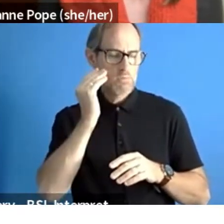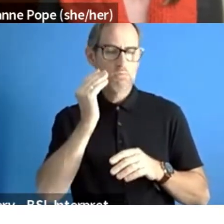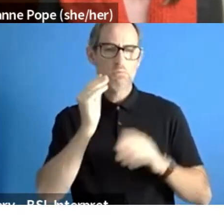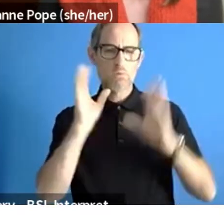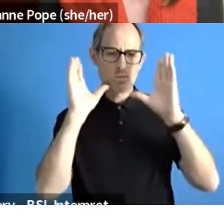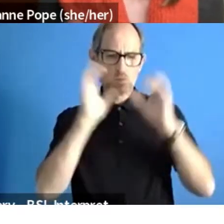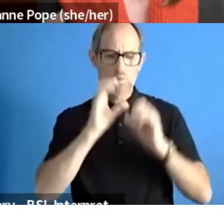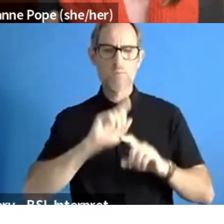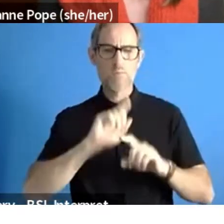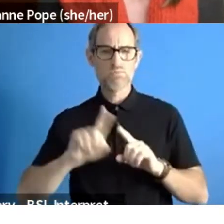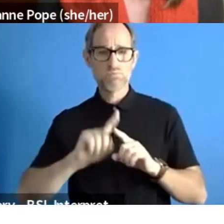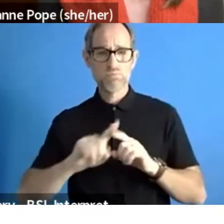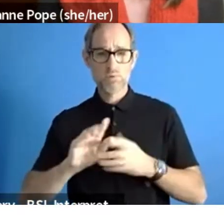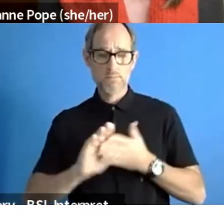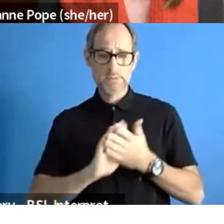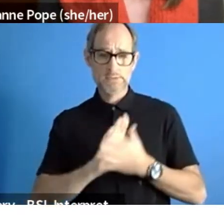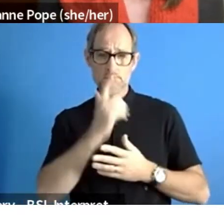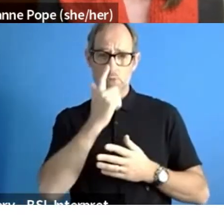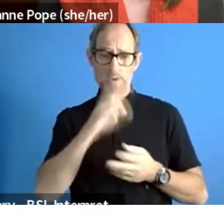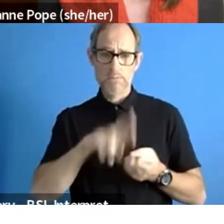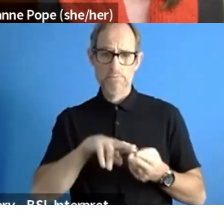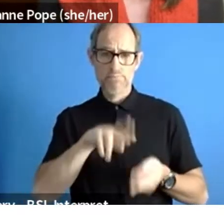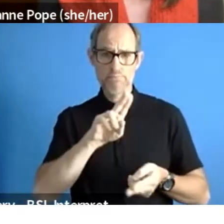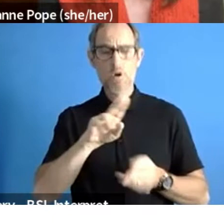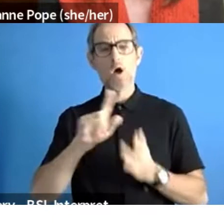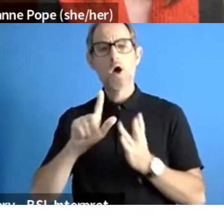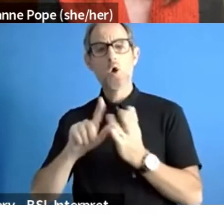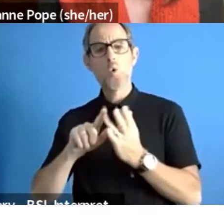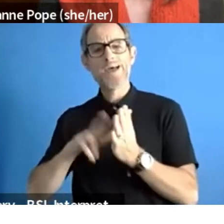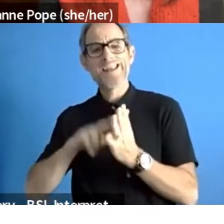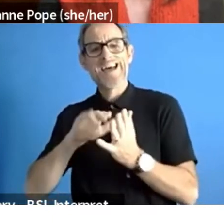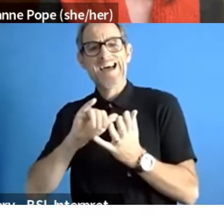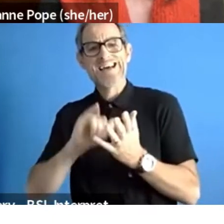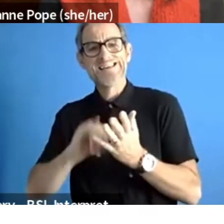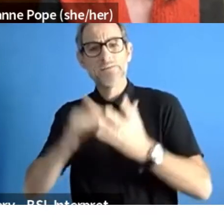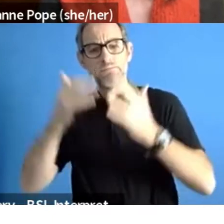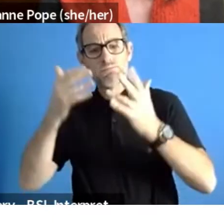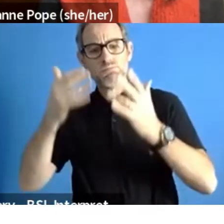higher, but according to the ONS, the employment rate of disabled people is